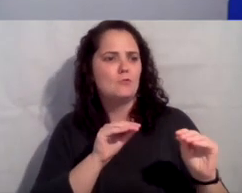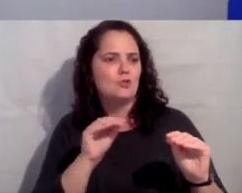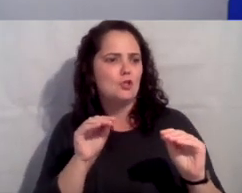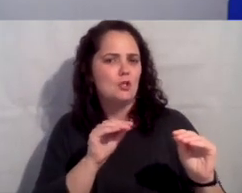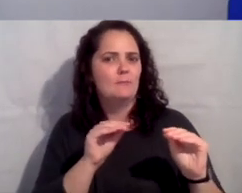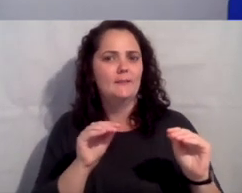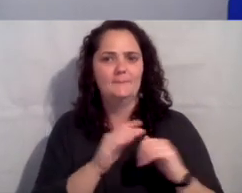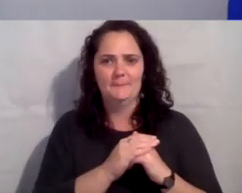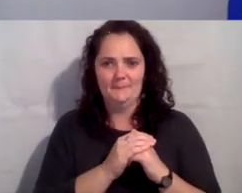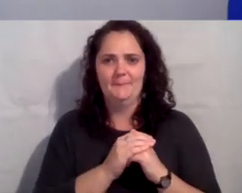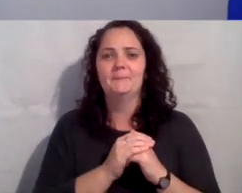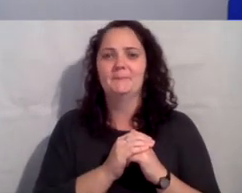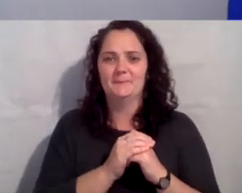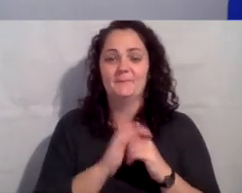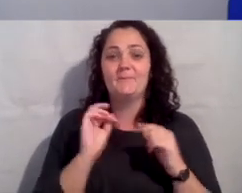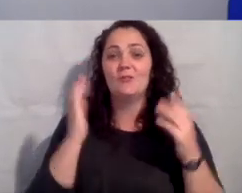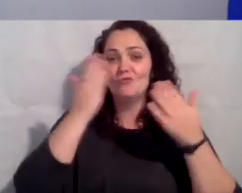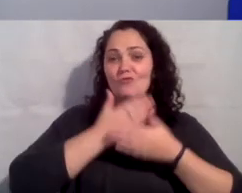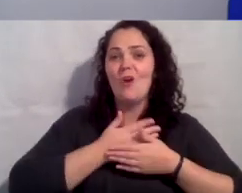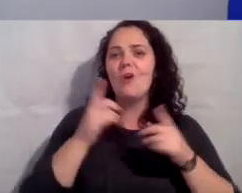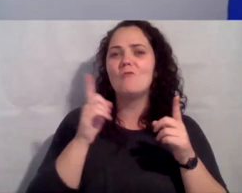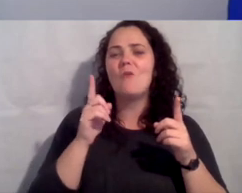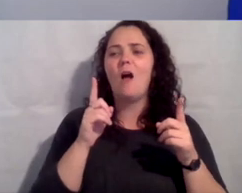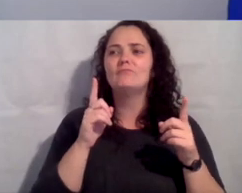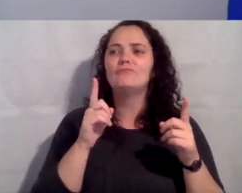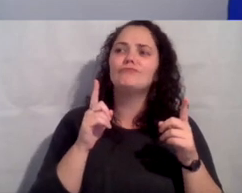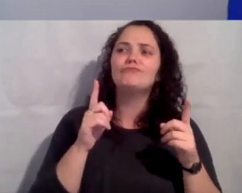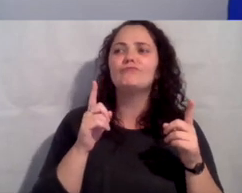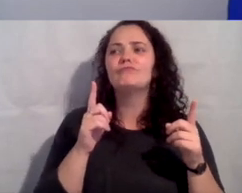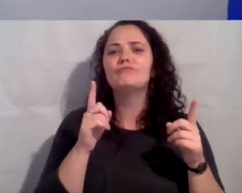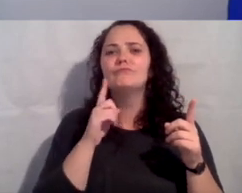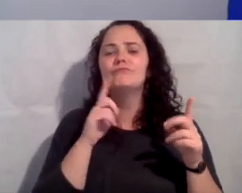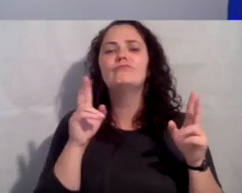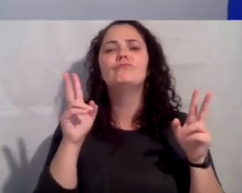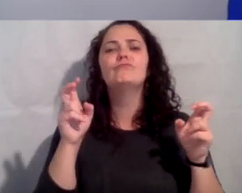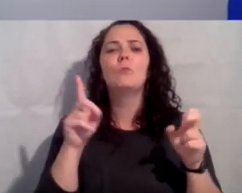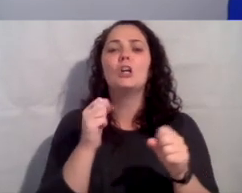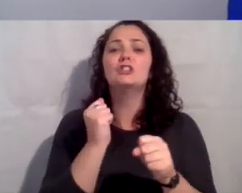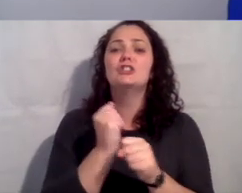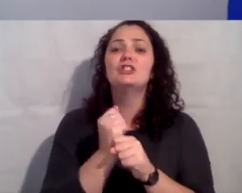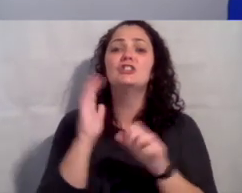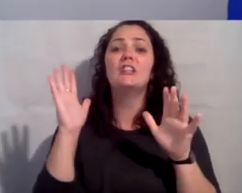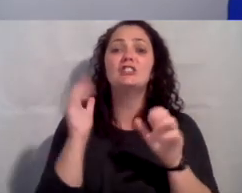the type of responsive drawing that we're going to be exploring tonight is loosely captured under the term ‘gesture drawing’.